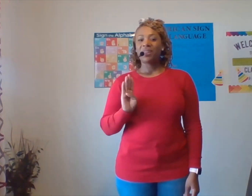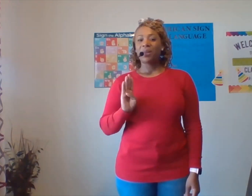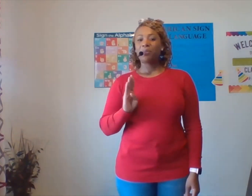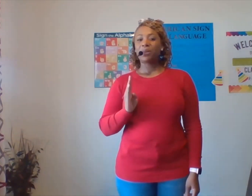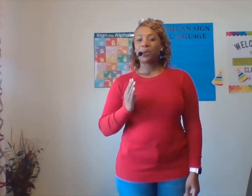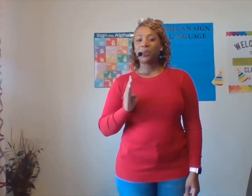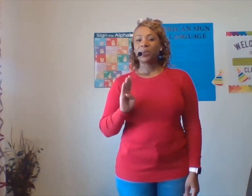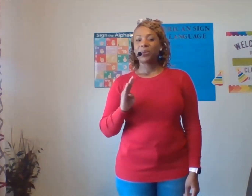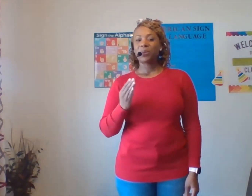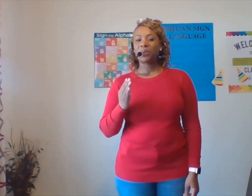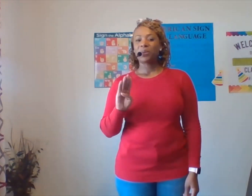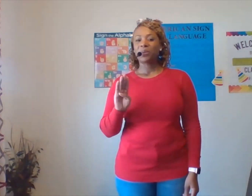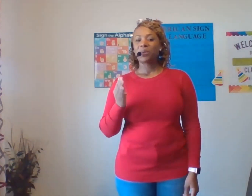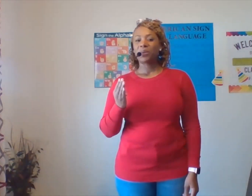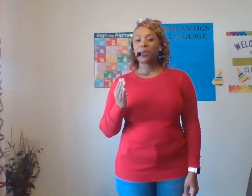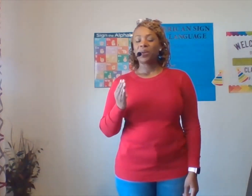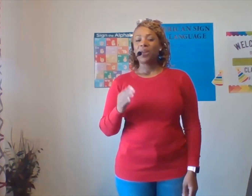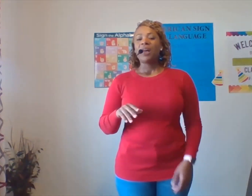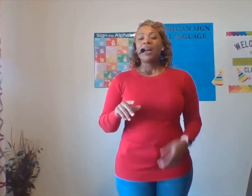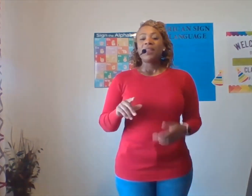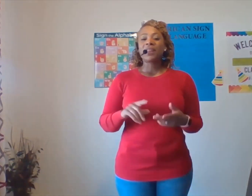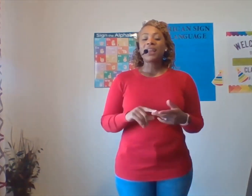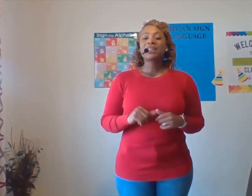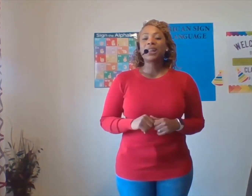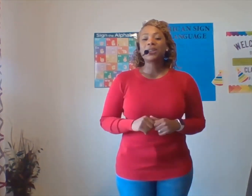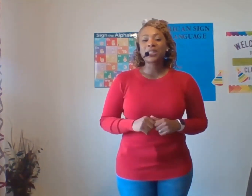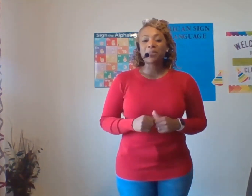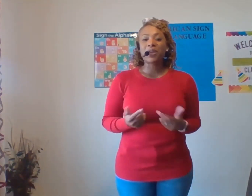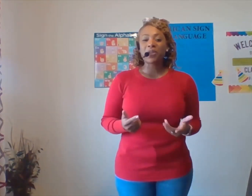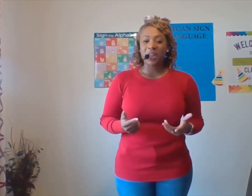flip the next color is going to be green